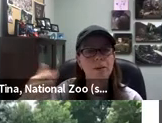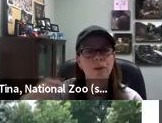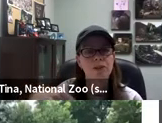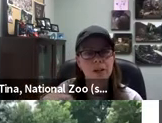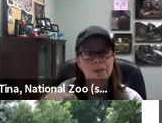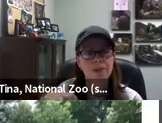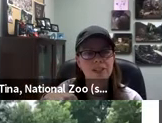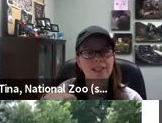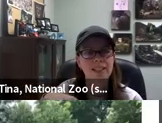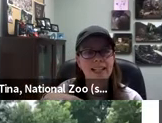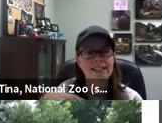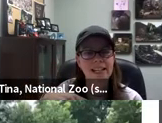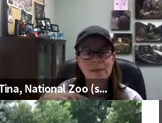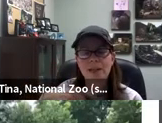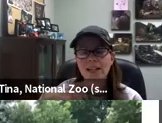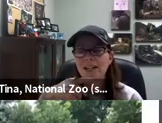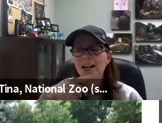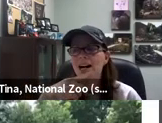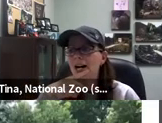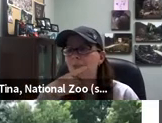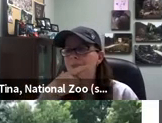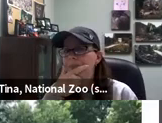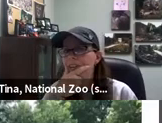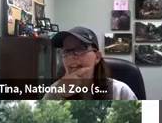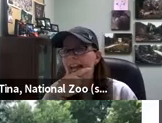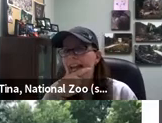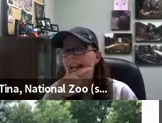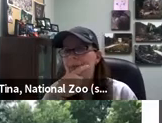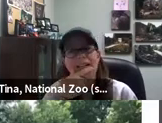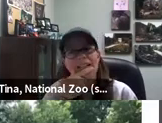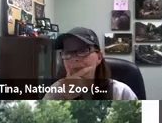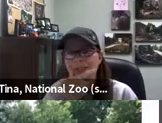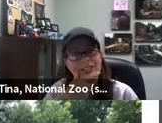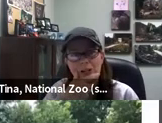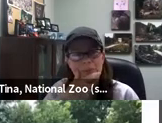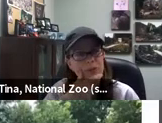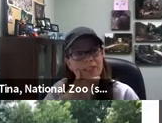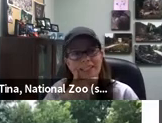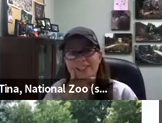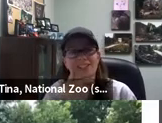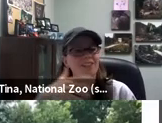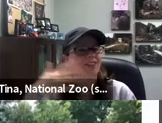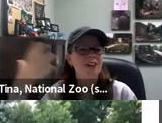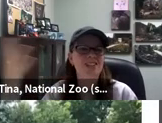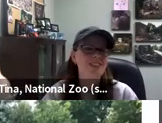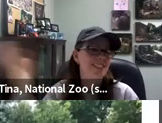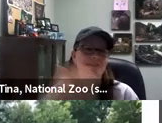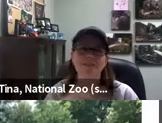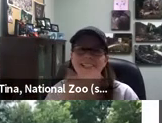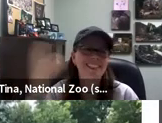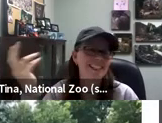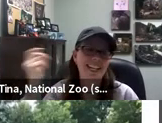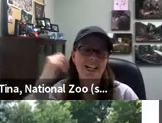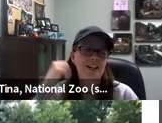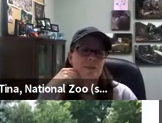more tropicals into the landscape. But even within tropical plants you know they're all